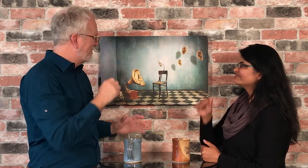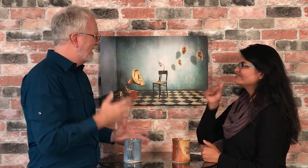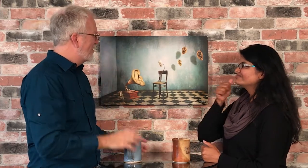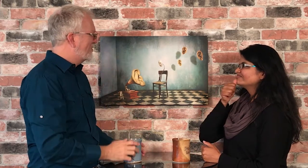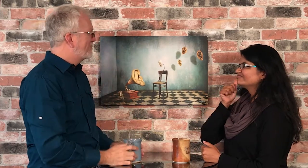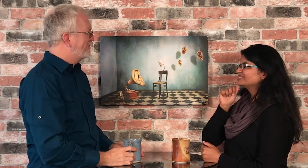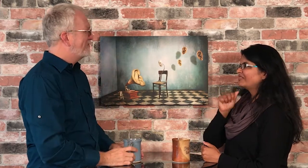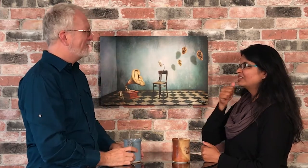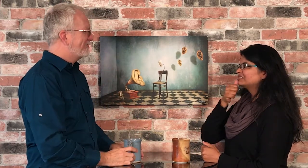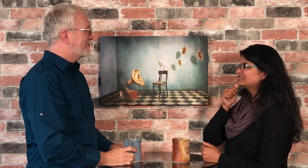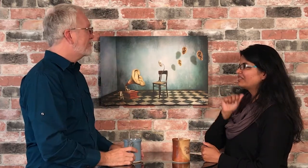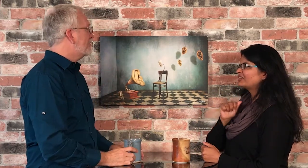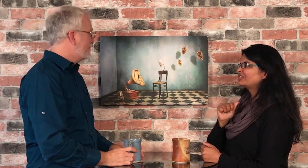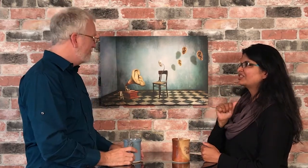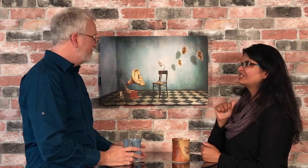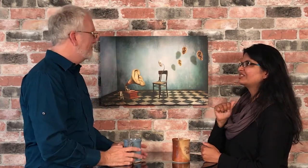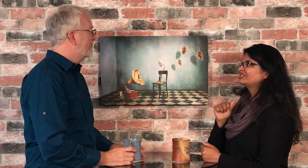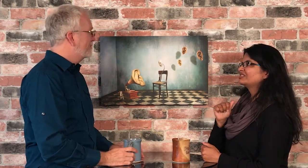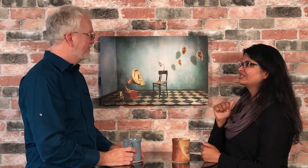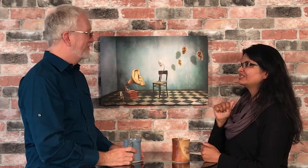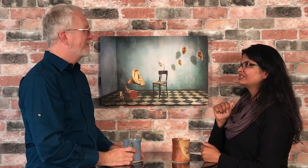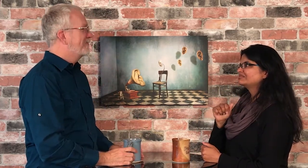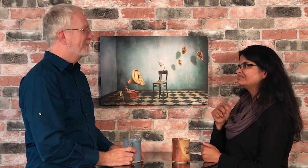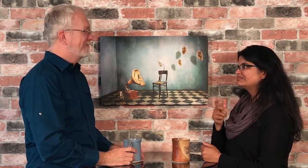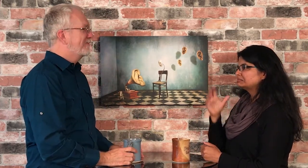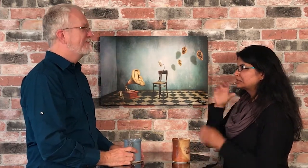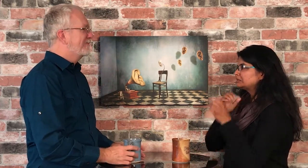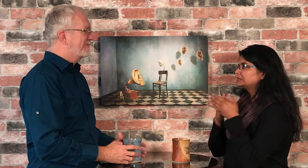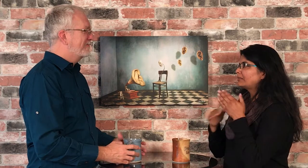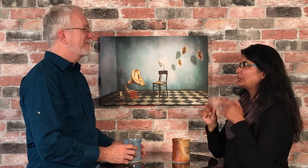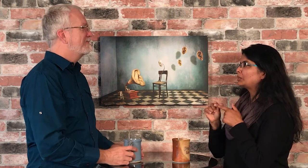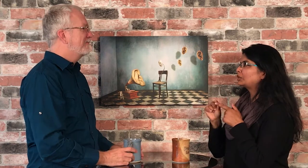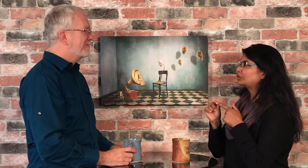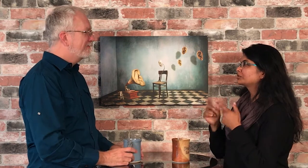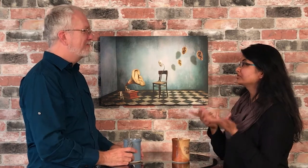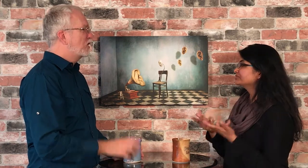Fatima: Suffering. Missing some words.